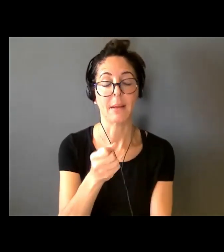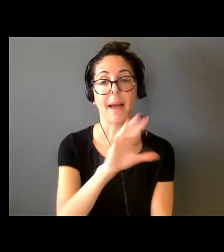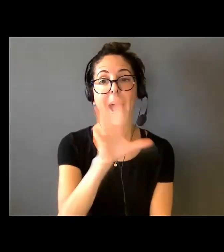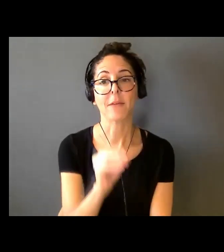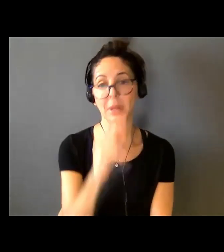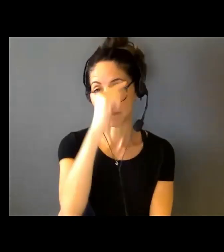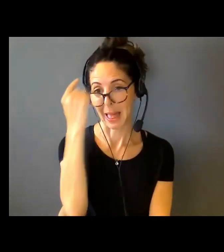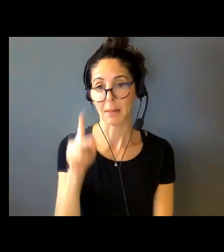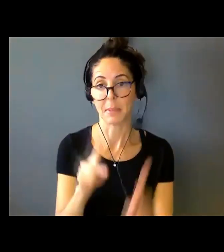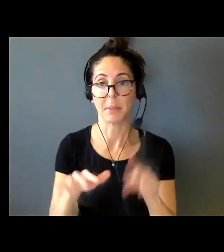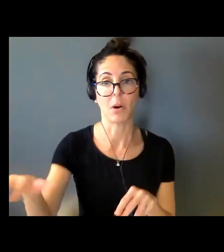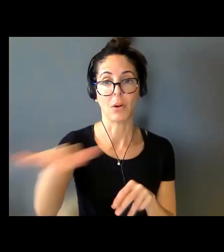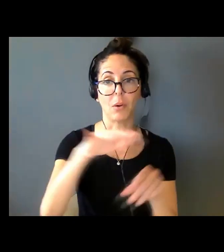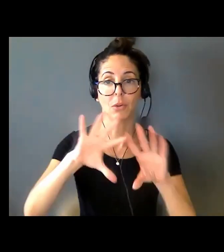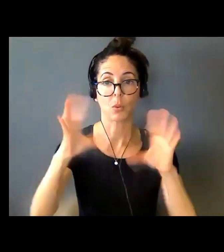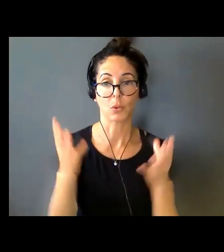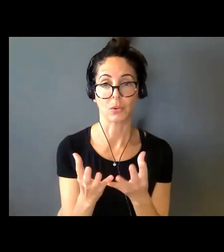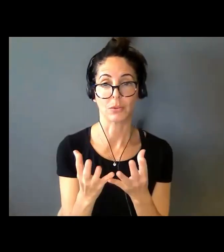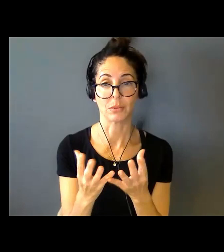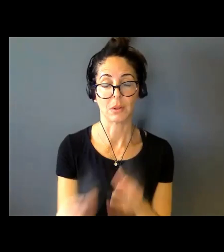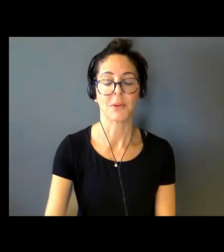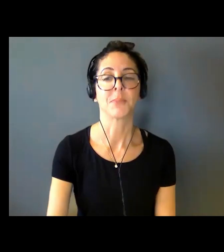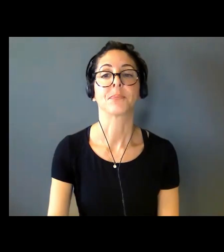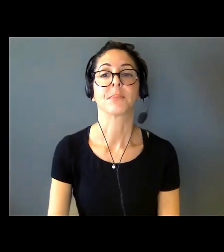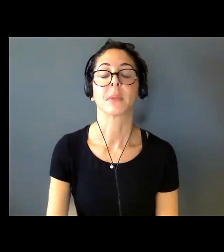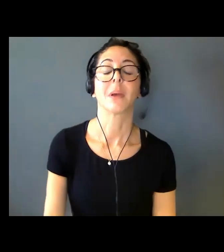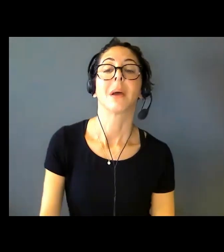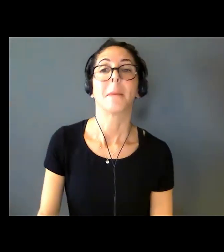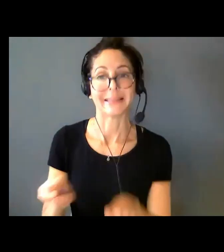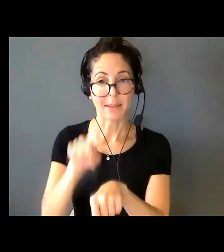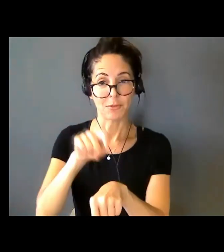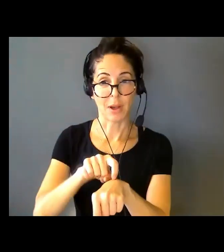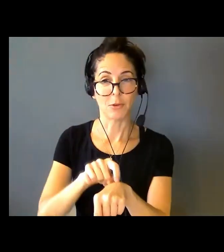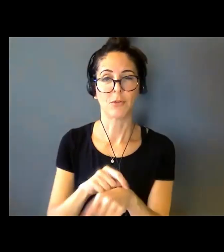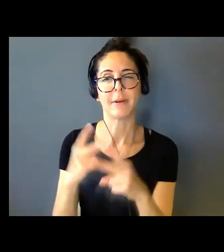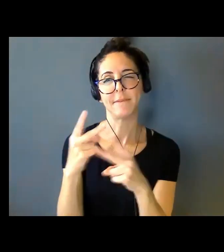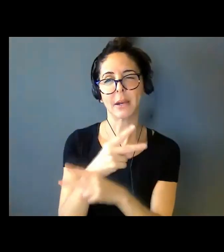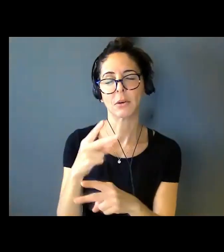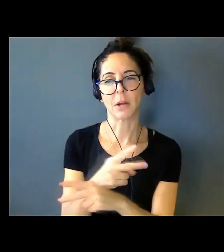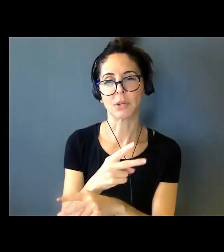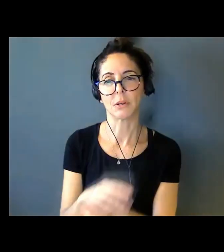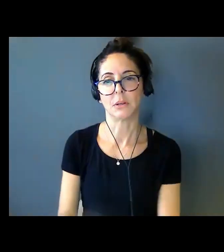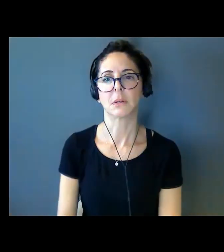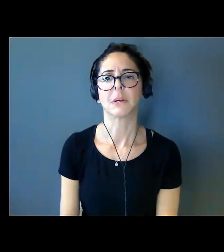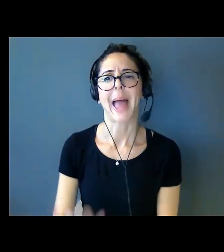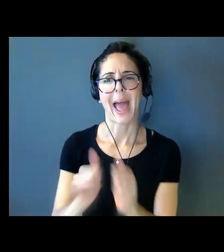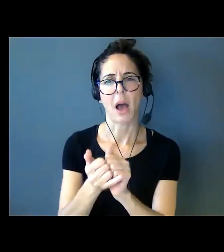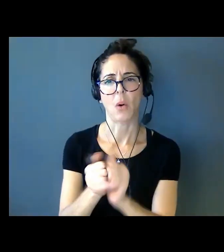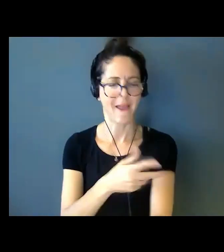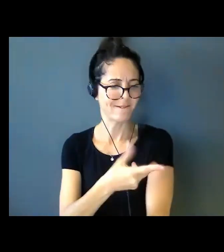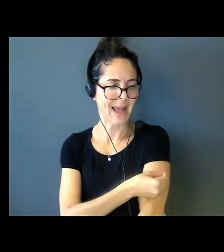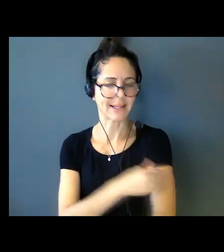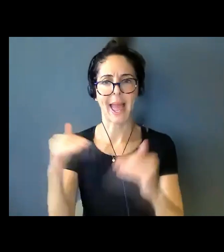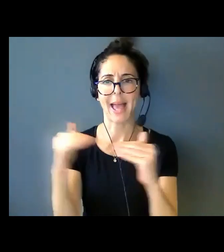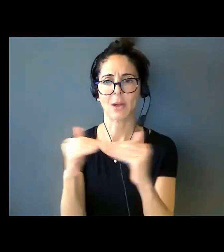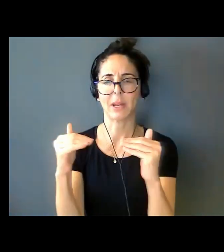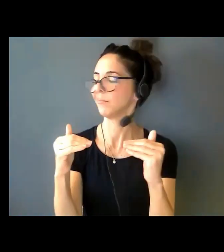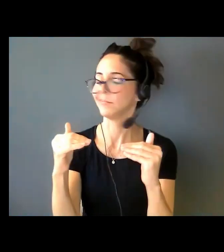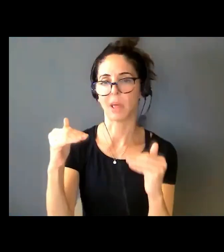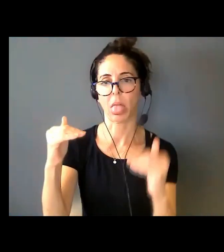while also understanding the disabling structures of vaccine equity. Currently, I am working on a